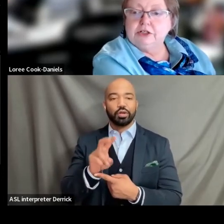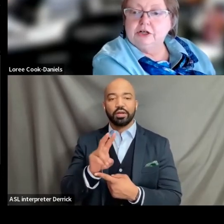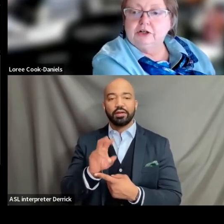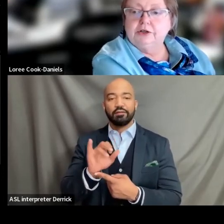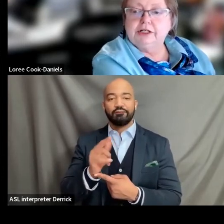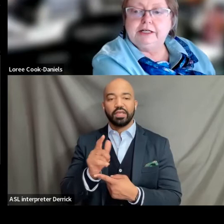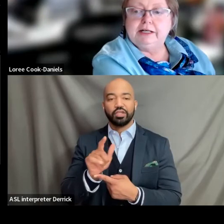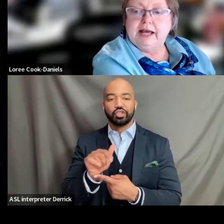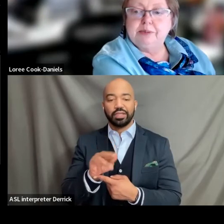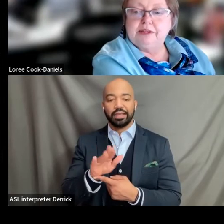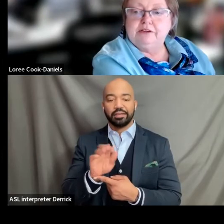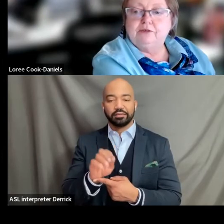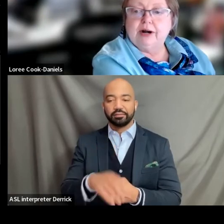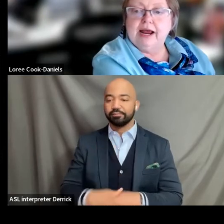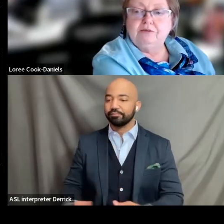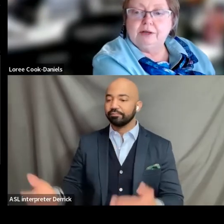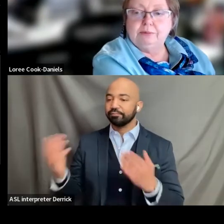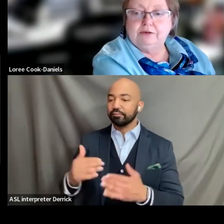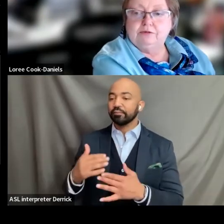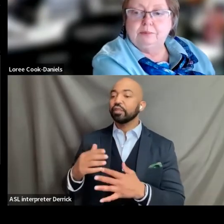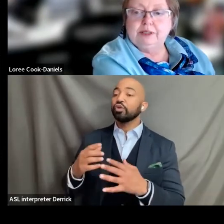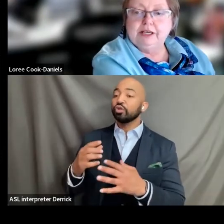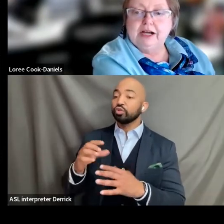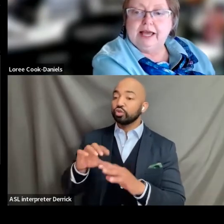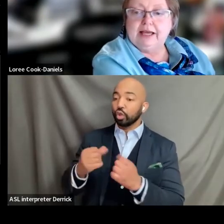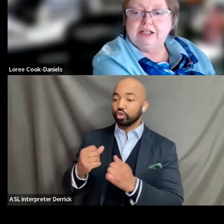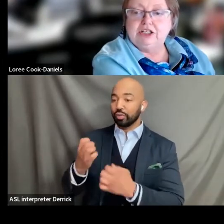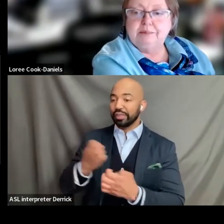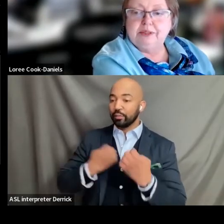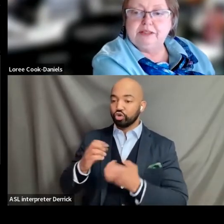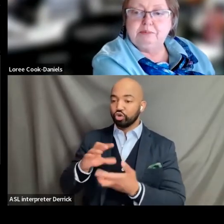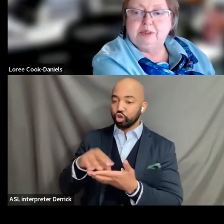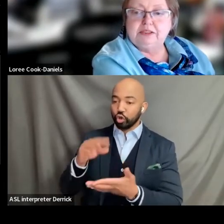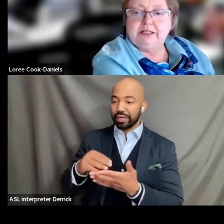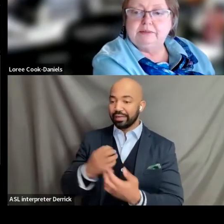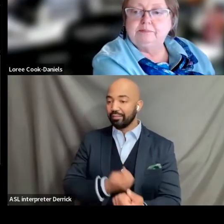Social emotional learning and empathy for everyone from a young age, empathy building.